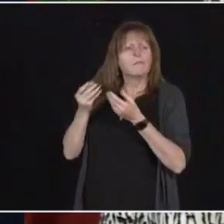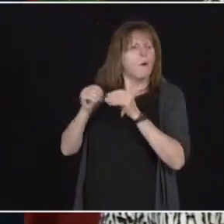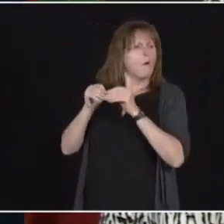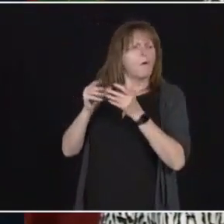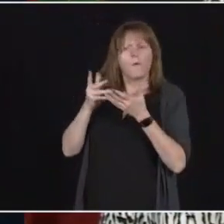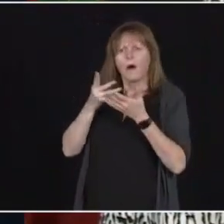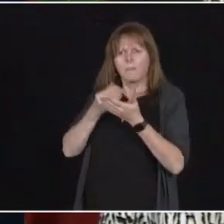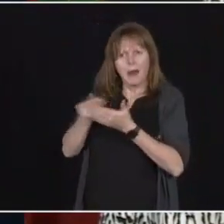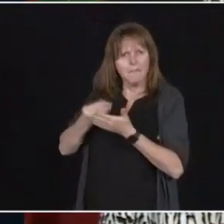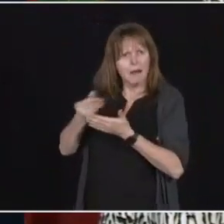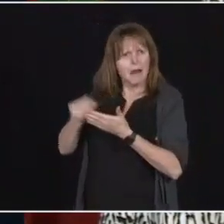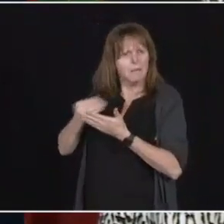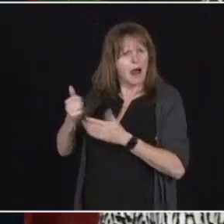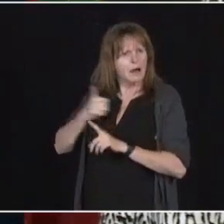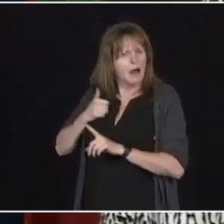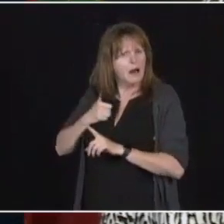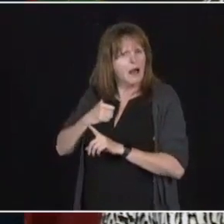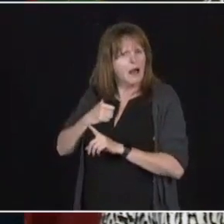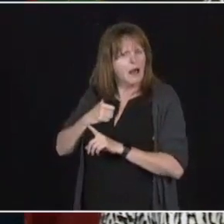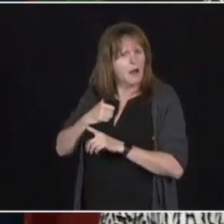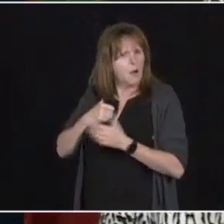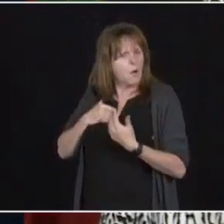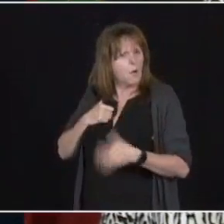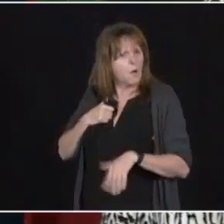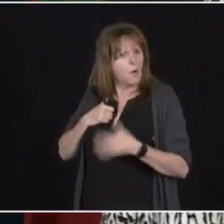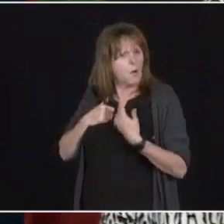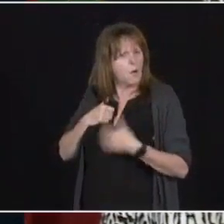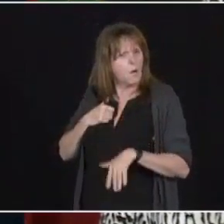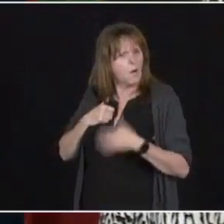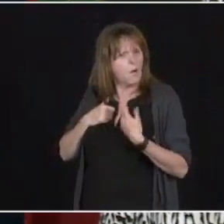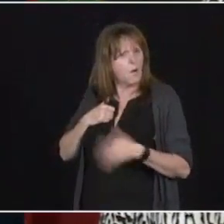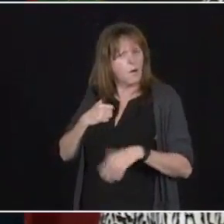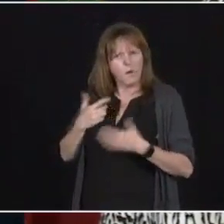even 10%, that is billions of dollars.